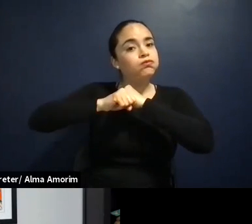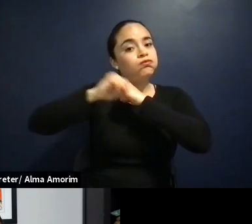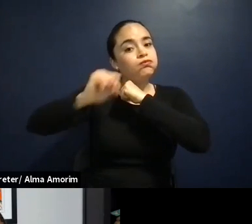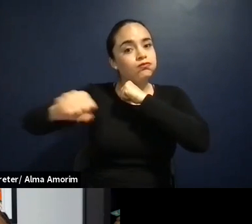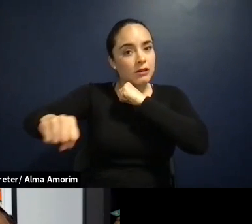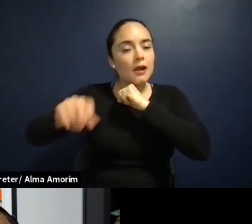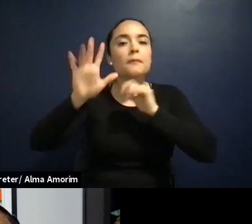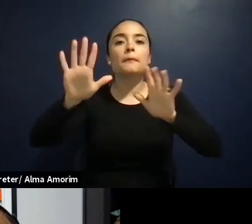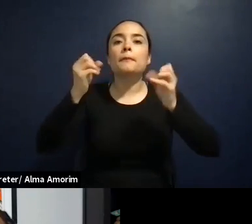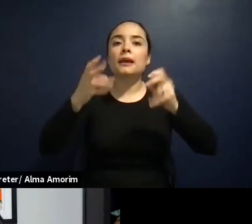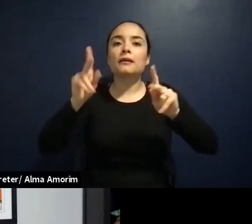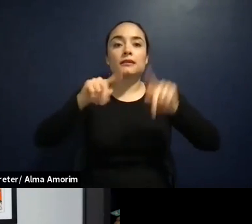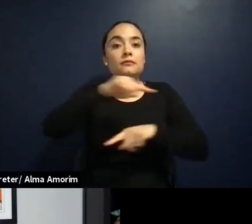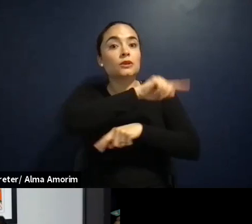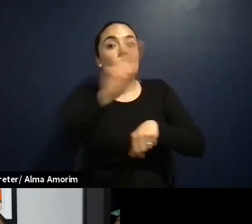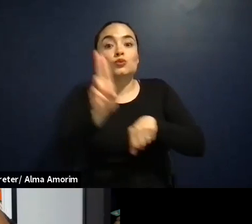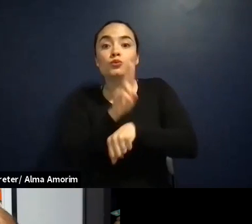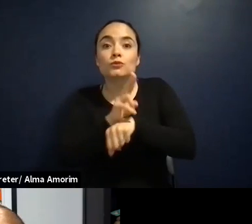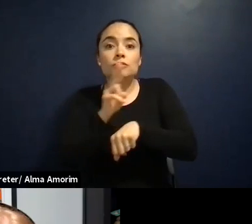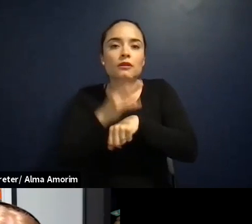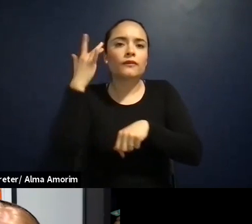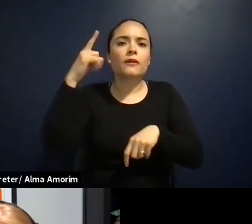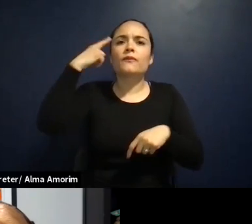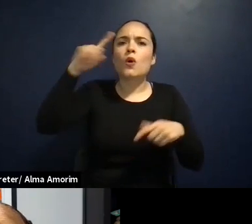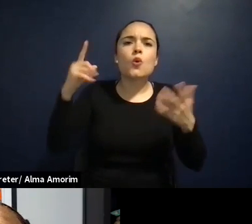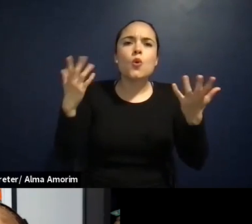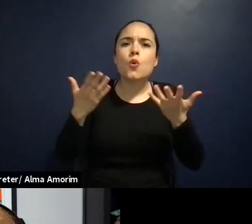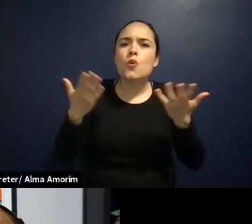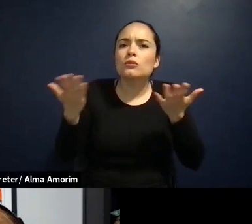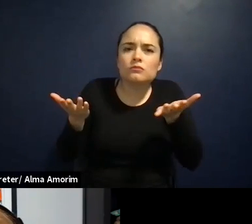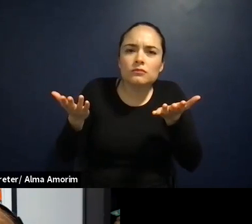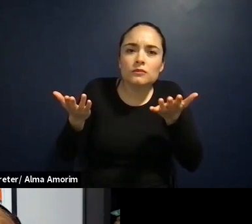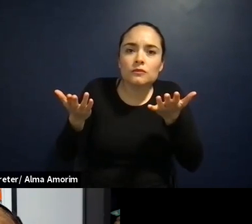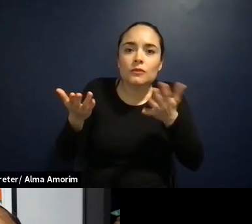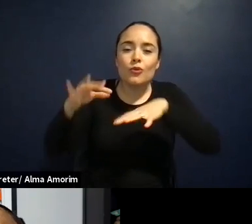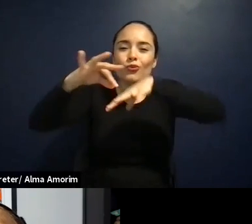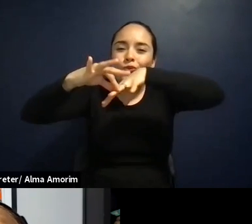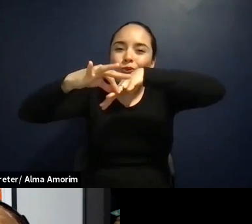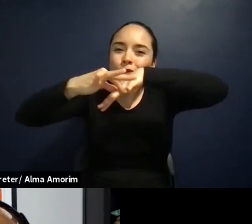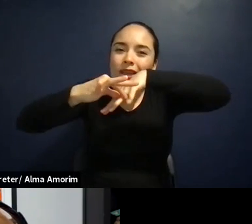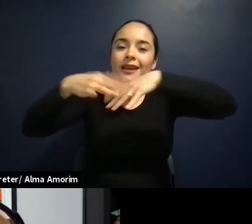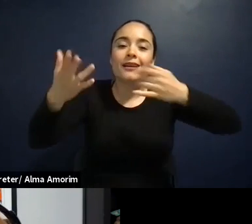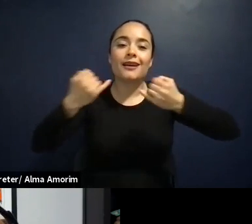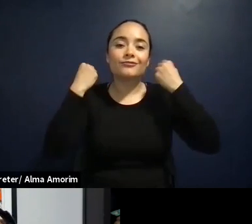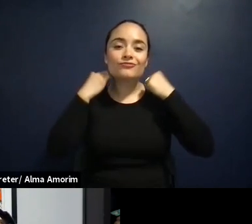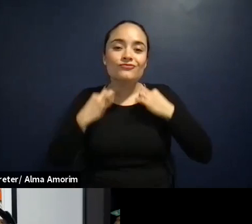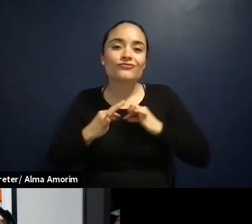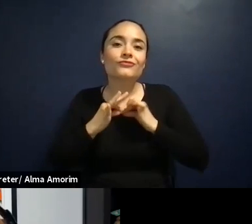you know, people have gold rings and necklaces and earrings, it's a very prized metal, it's very